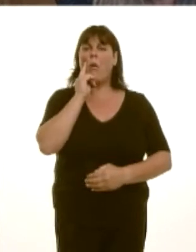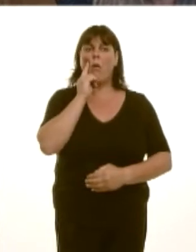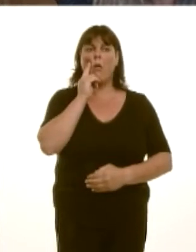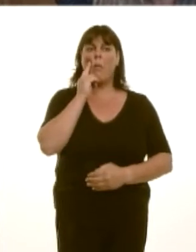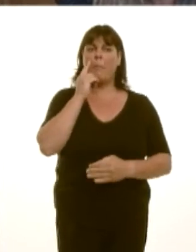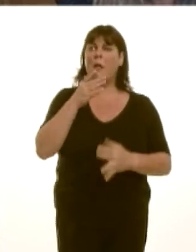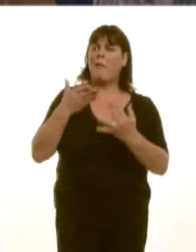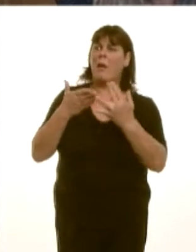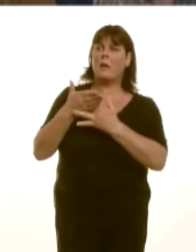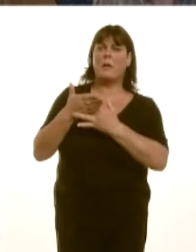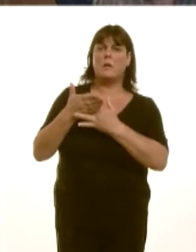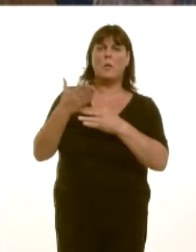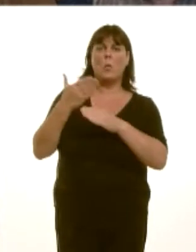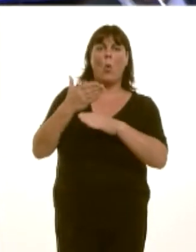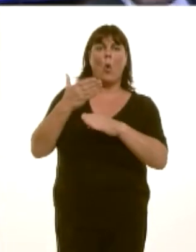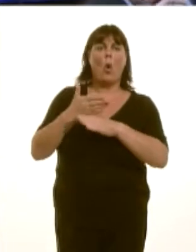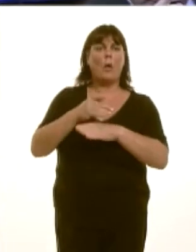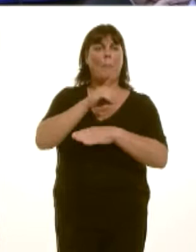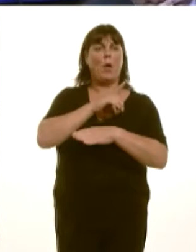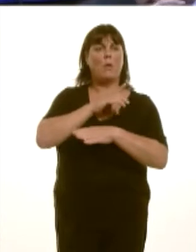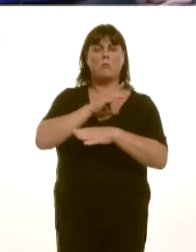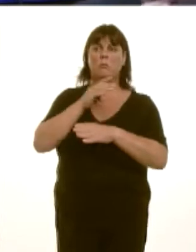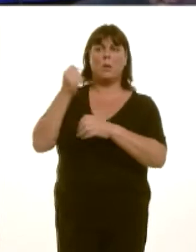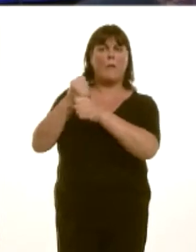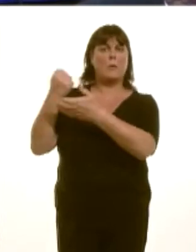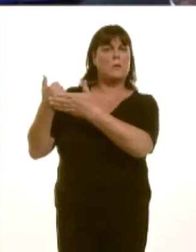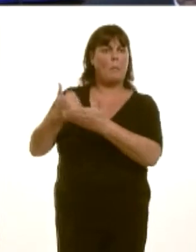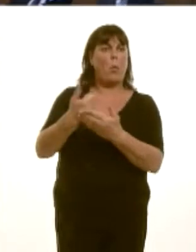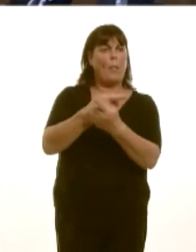provided to them by us as a Government.